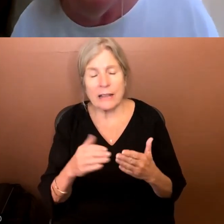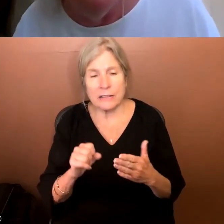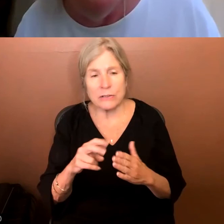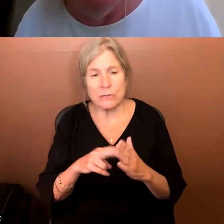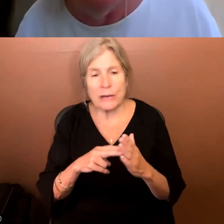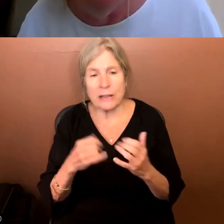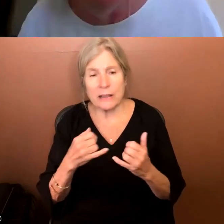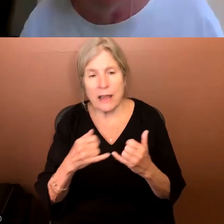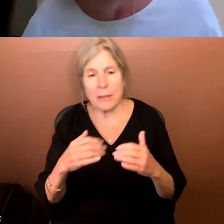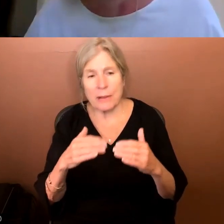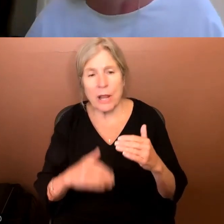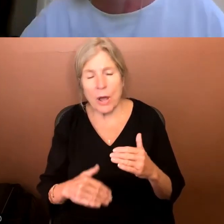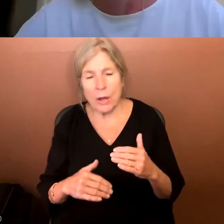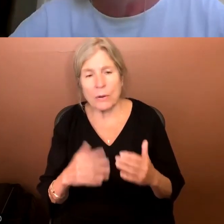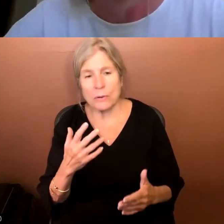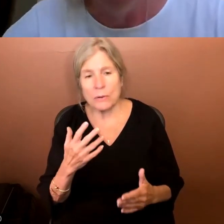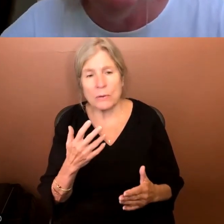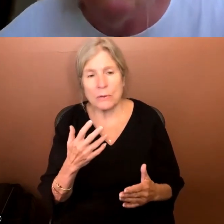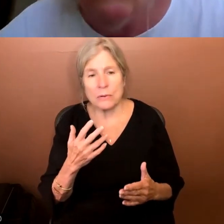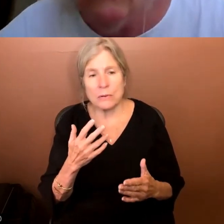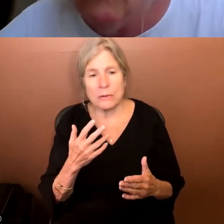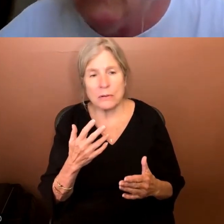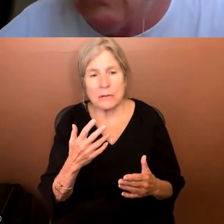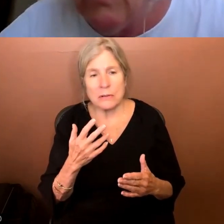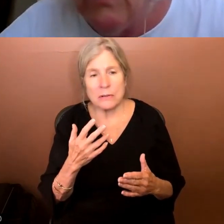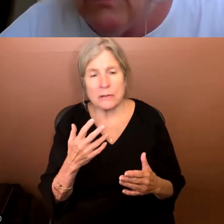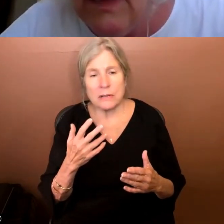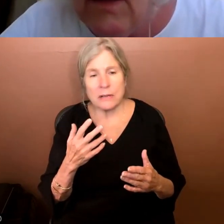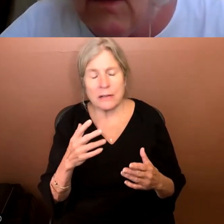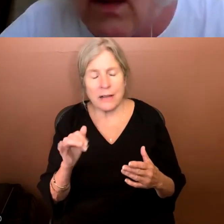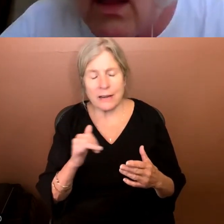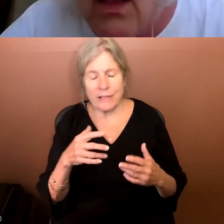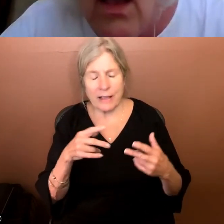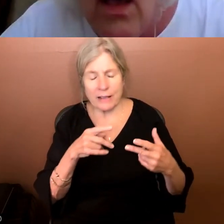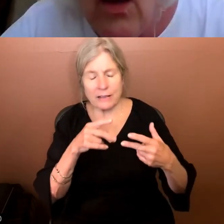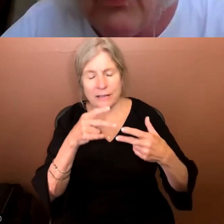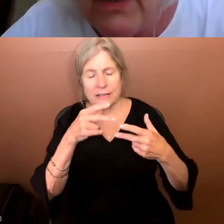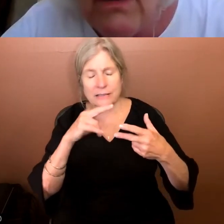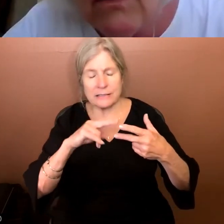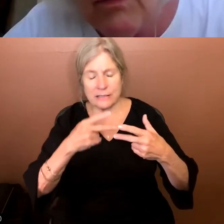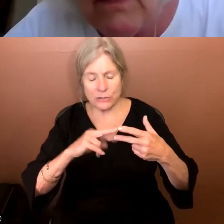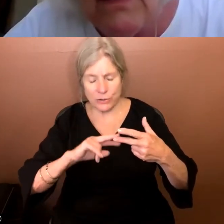below and you do it scissor thing below.